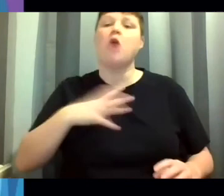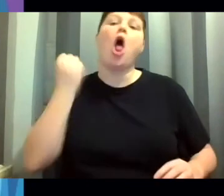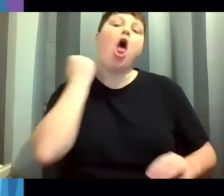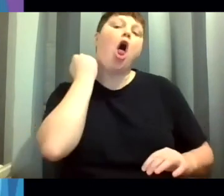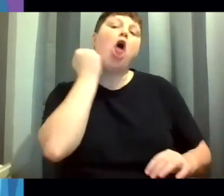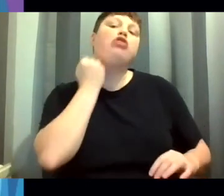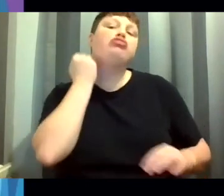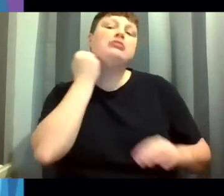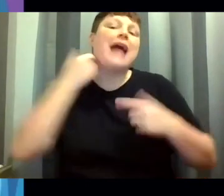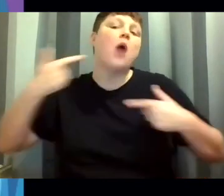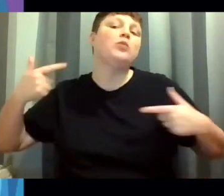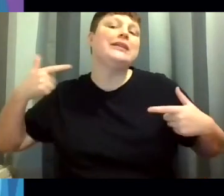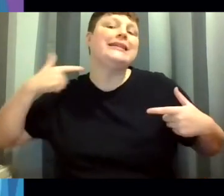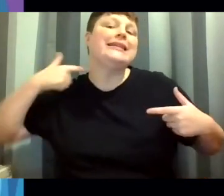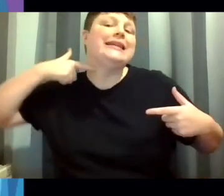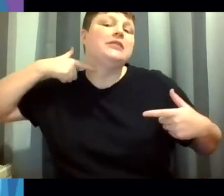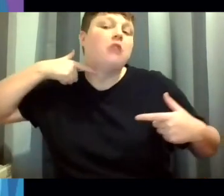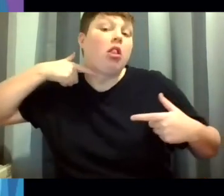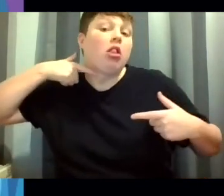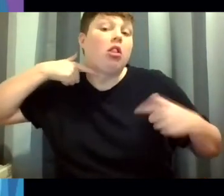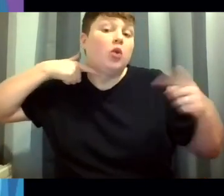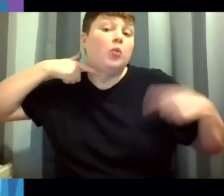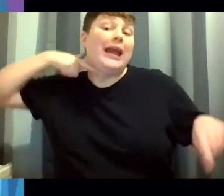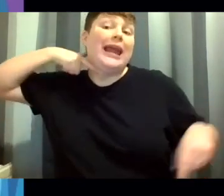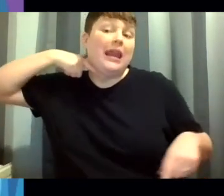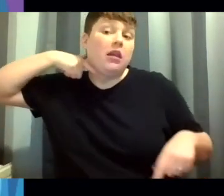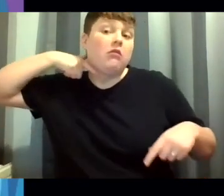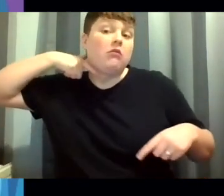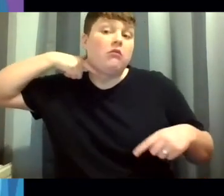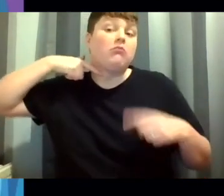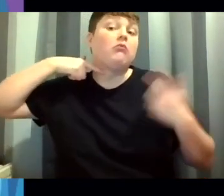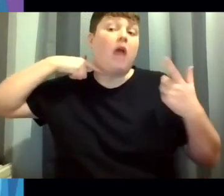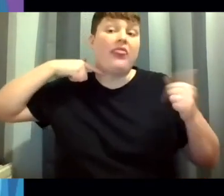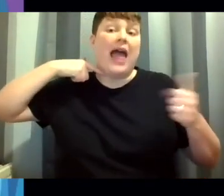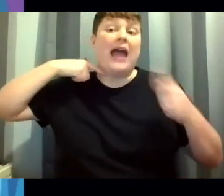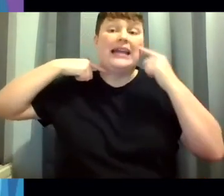needle just passes into this lymph node and then is instantly able to diagnose them.